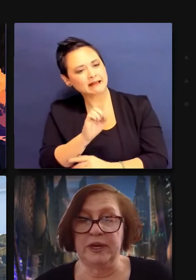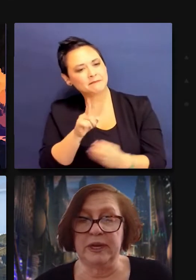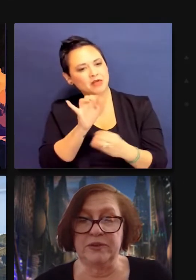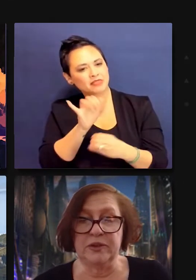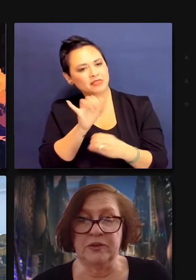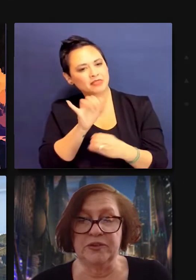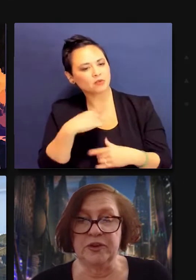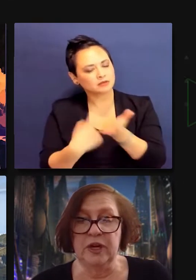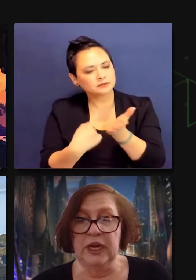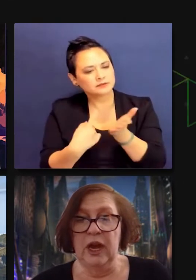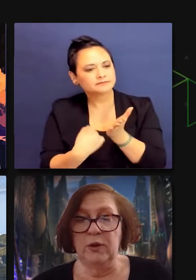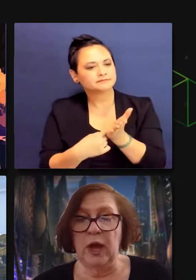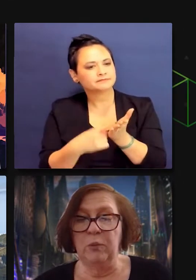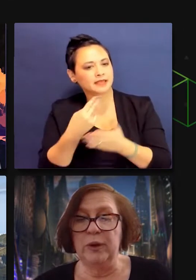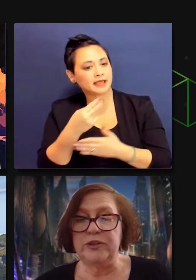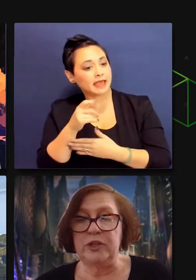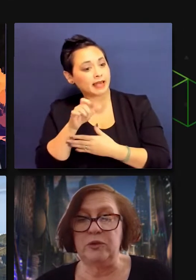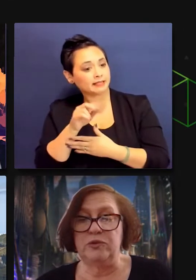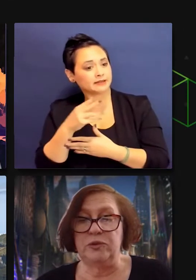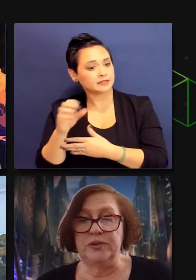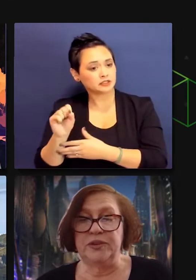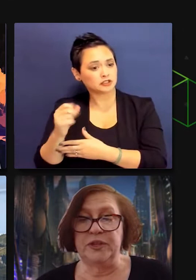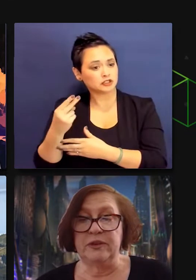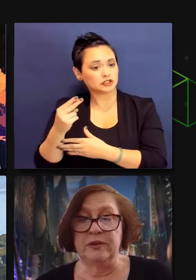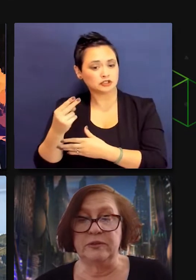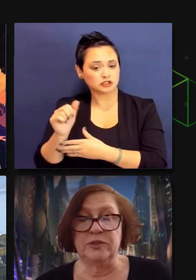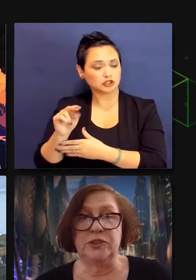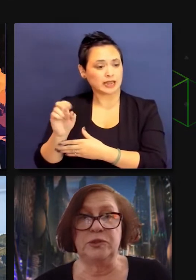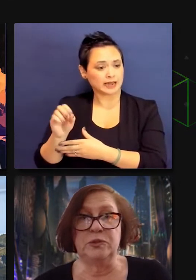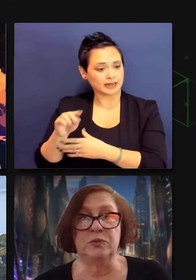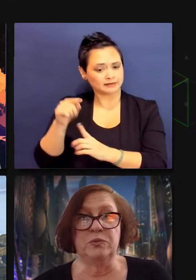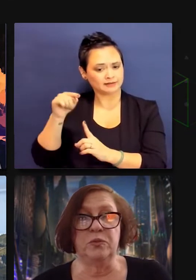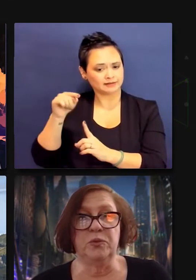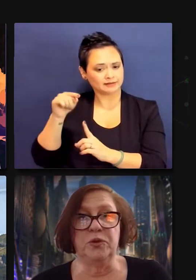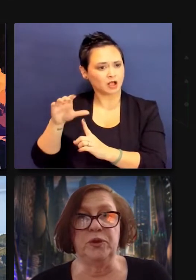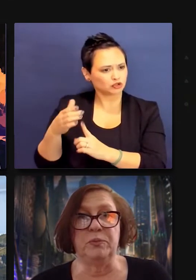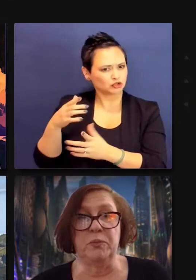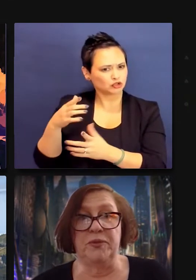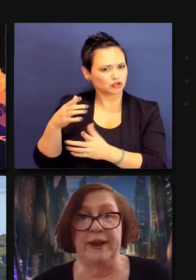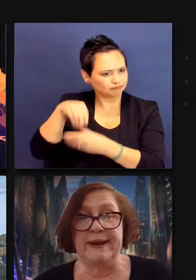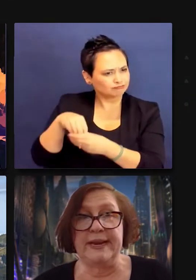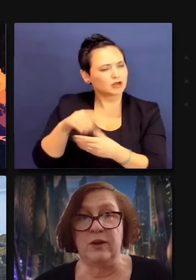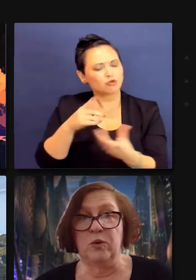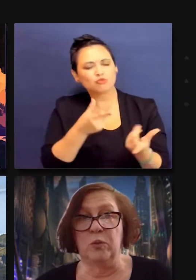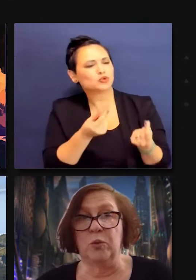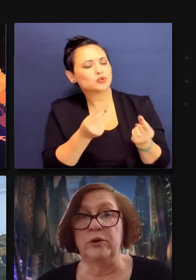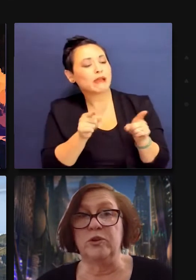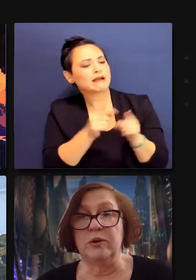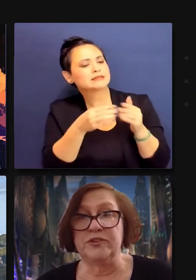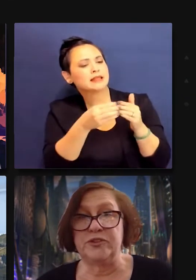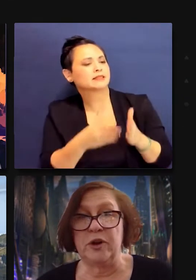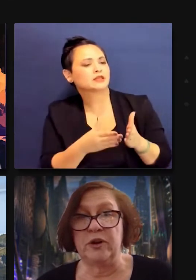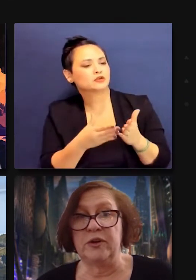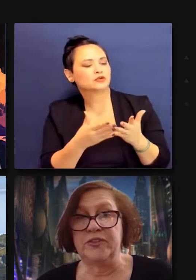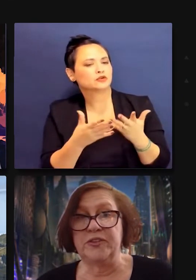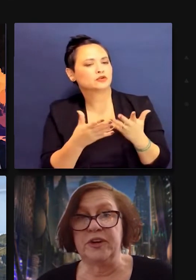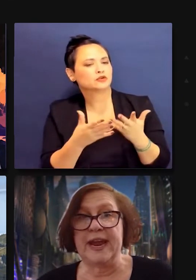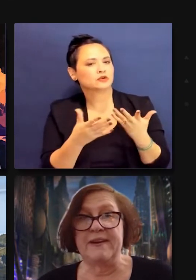when it comes to culture, what do you do as a leader to really promote that idea or work towards a stronger culture Kate?